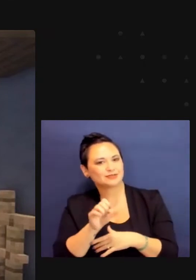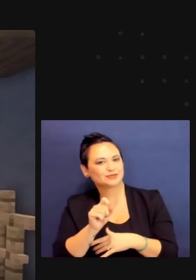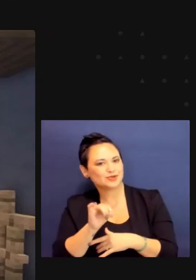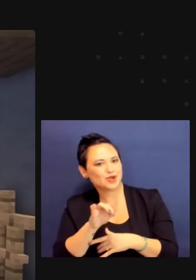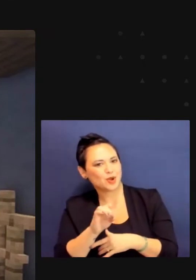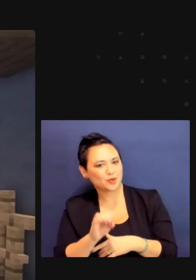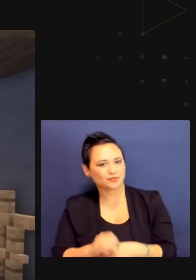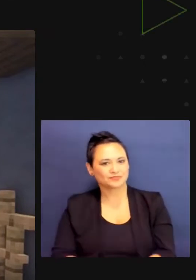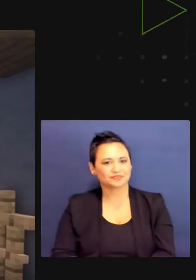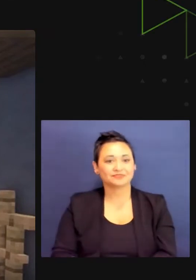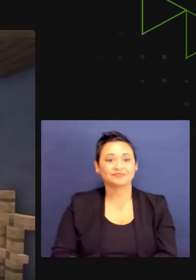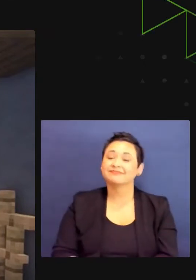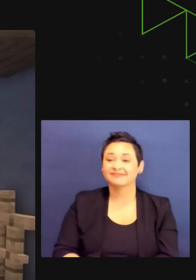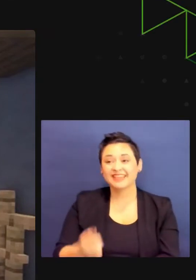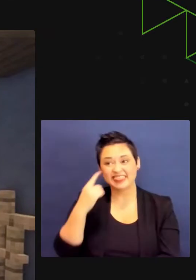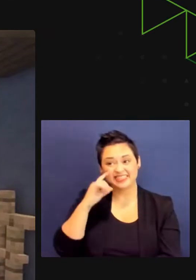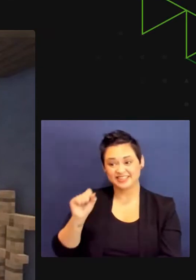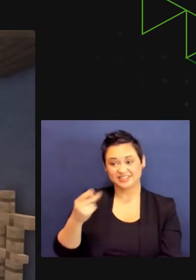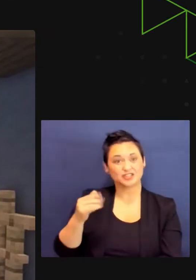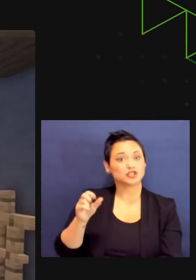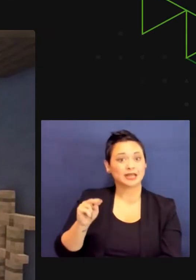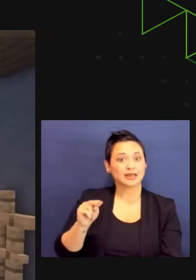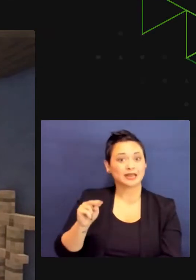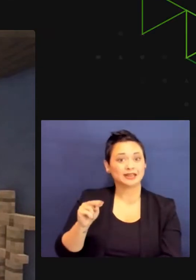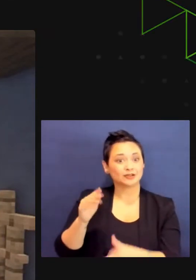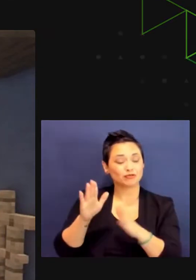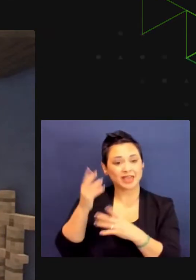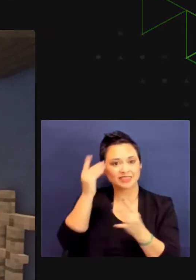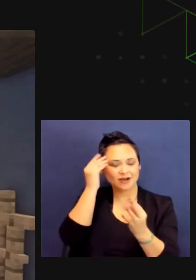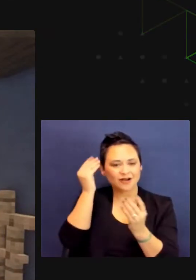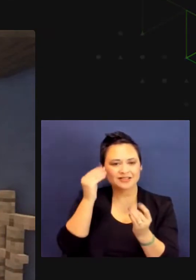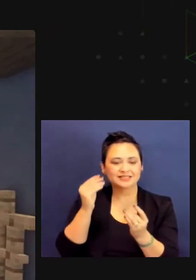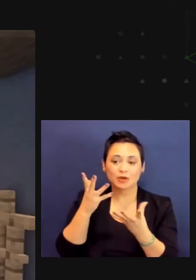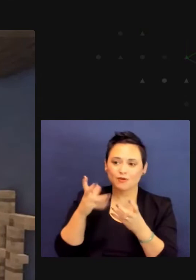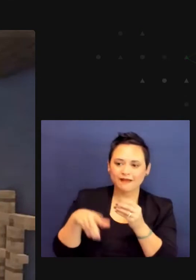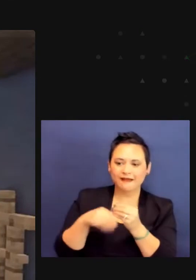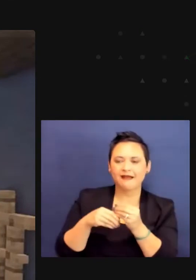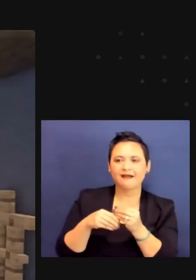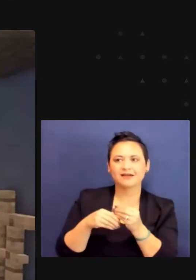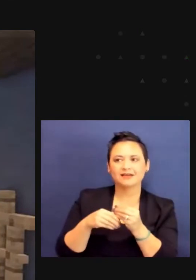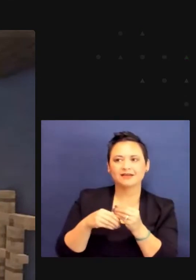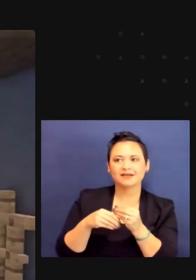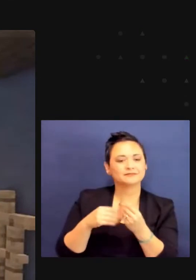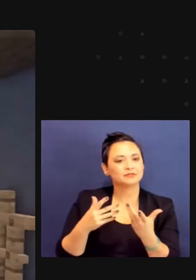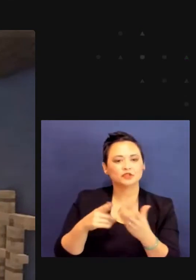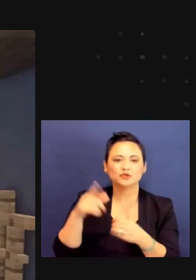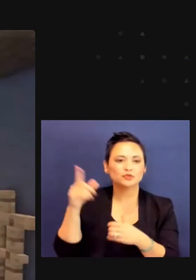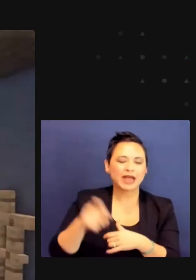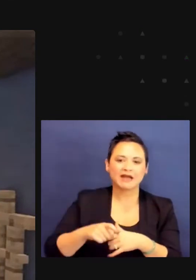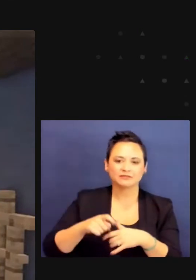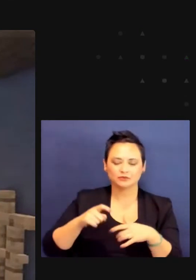I would just add that like Shannon said, I think you have to dedicate time to it. Every now and then, I run into somebody on the team